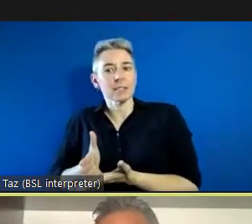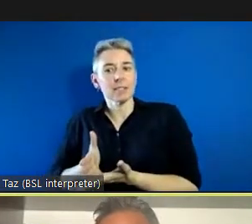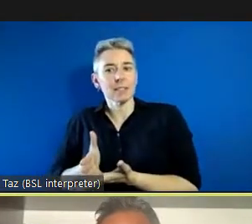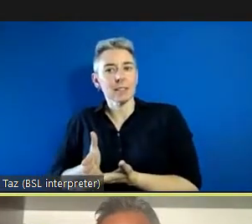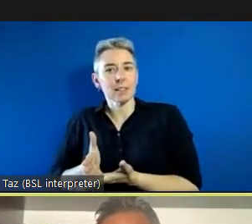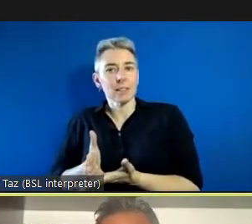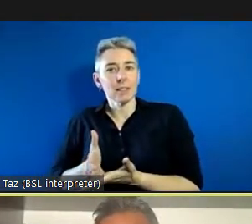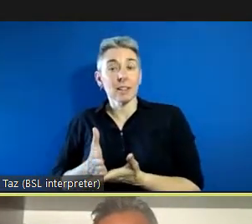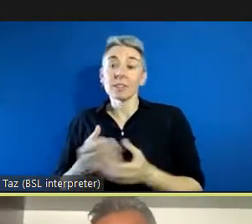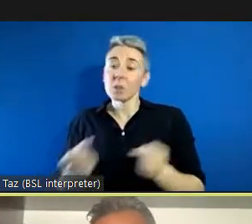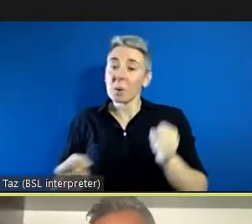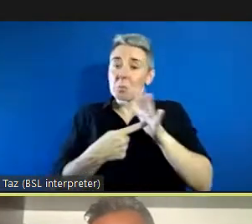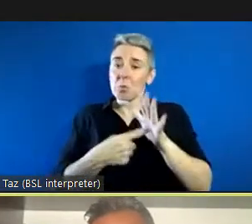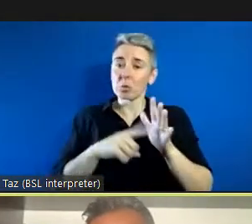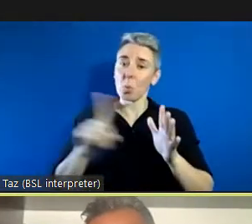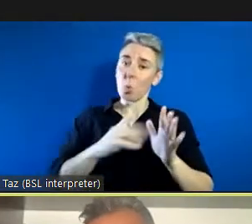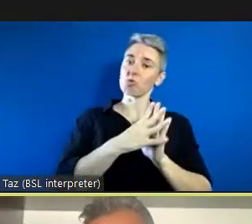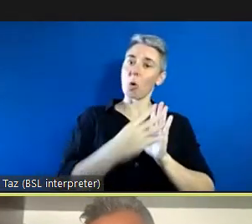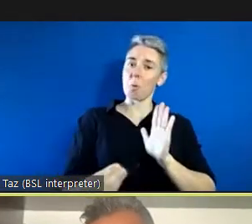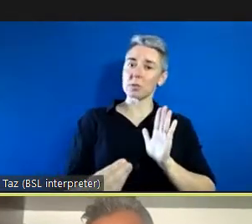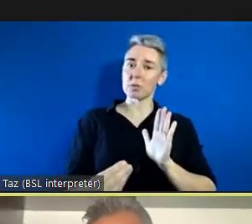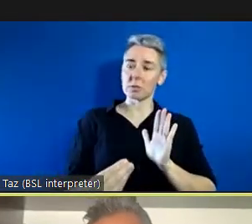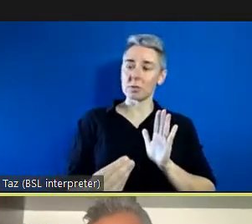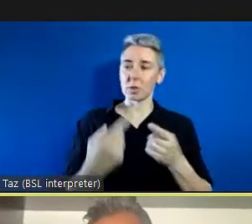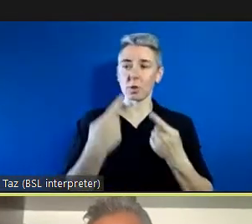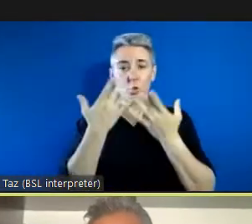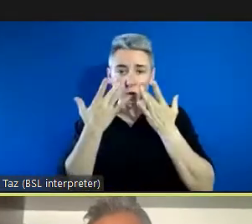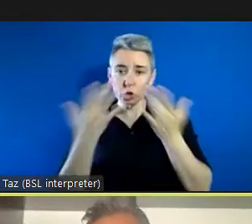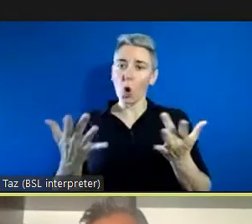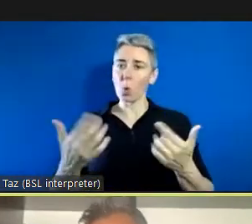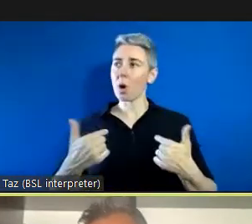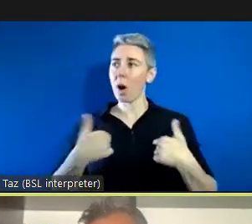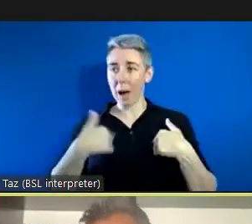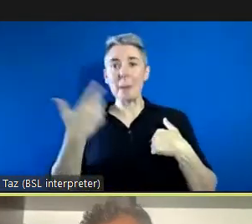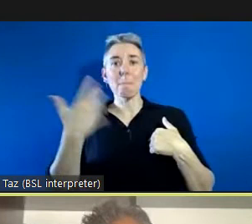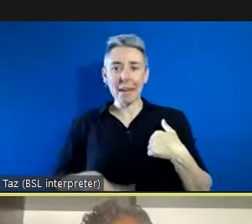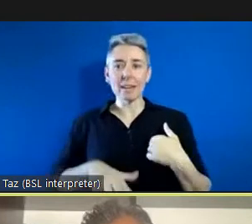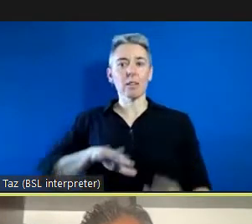person who's been marginalised and showing that leadership in it can unlock things not always,